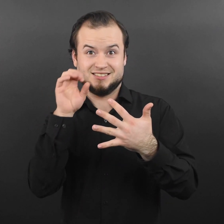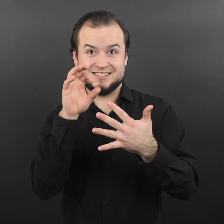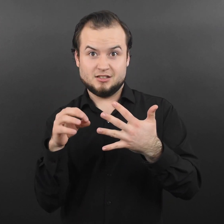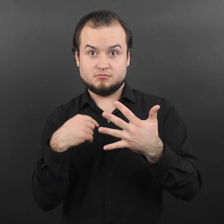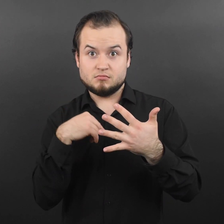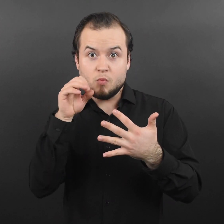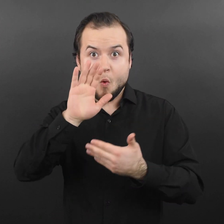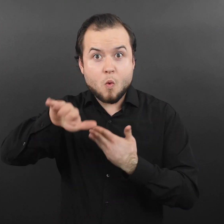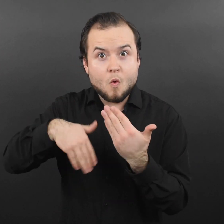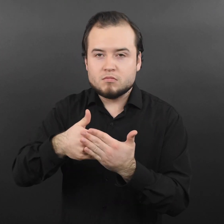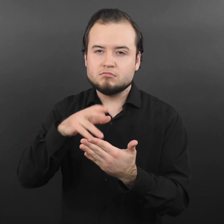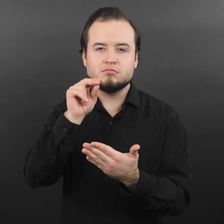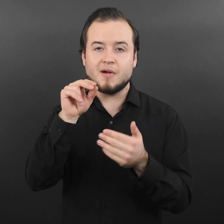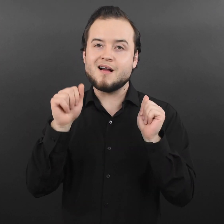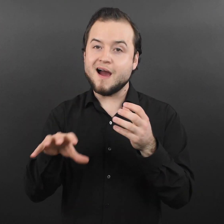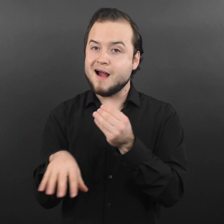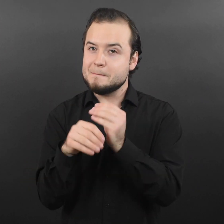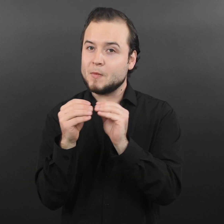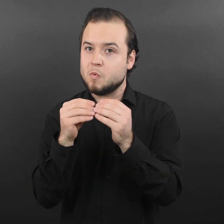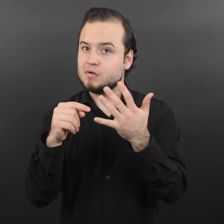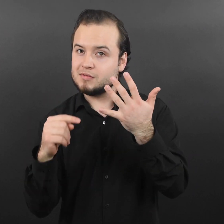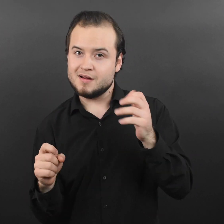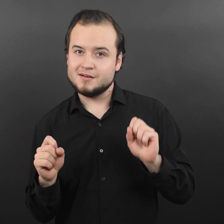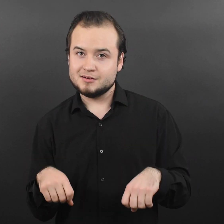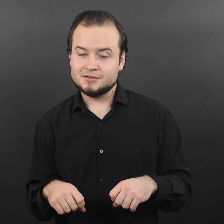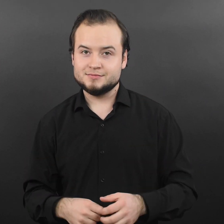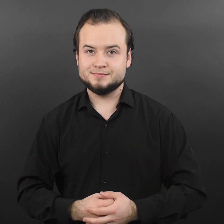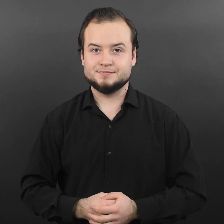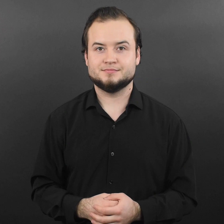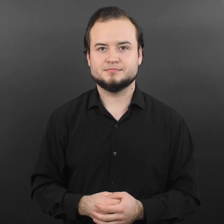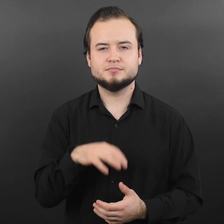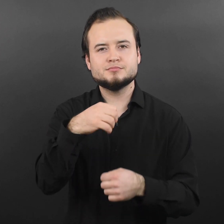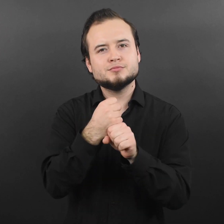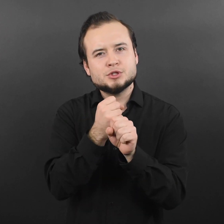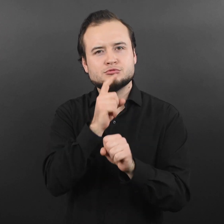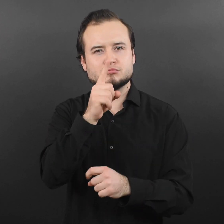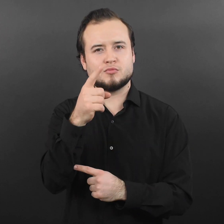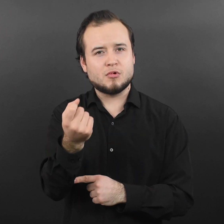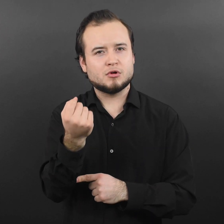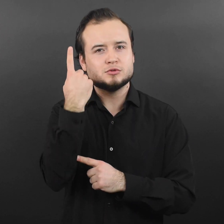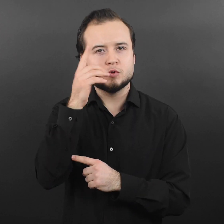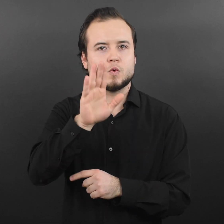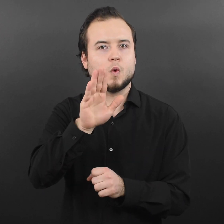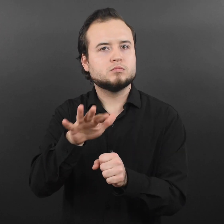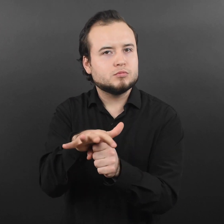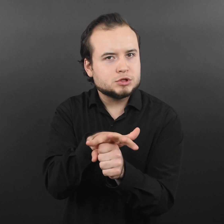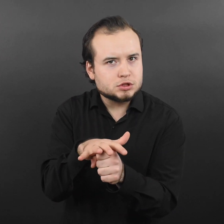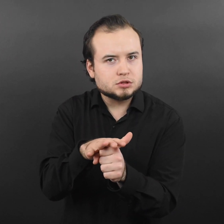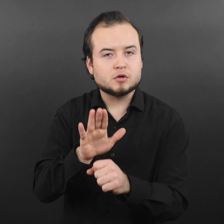Be sure you understand your region and industry's legal requirements.